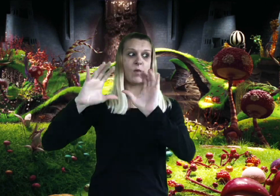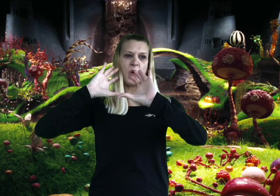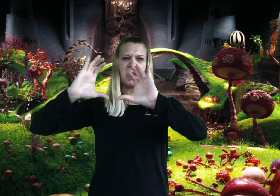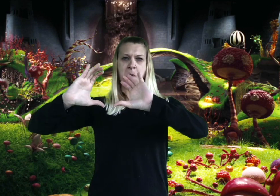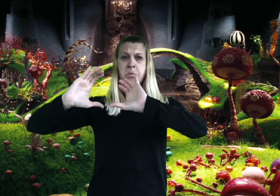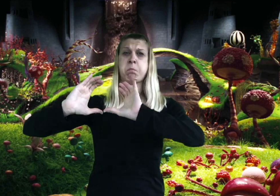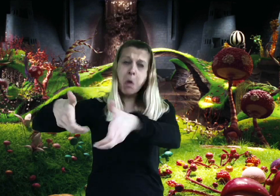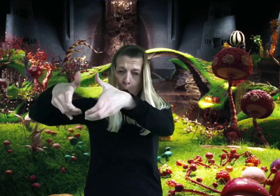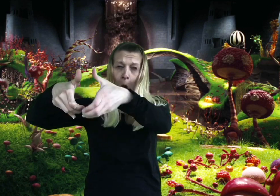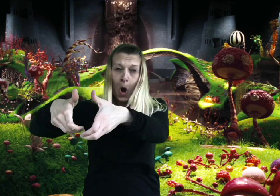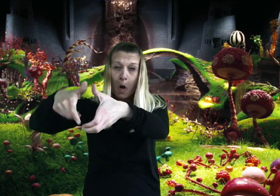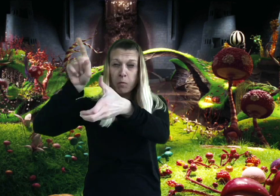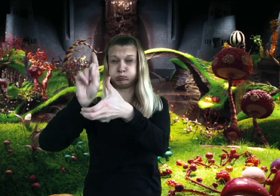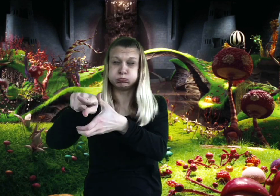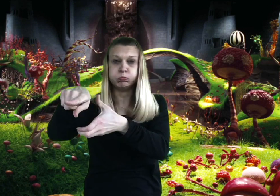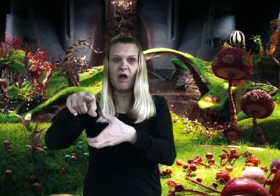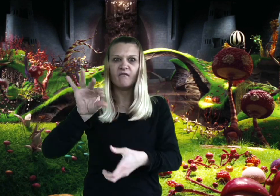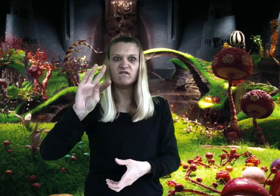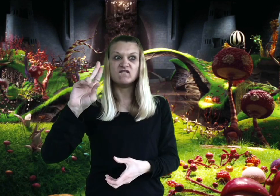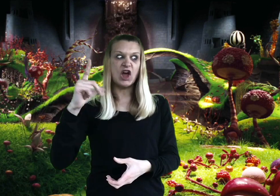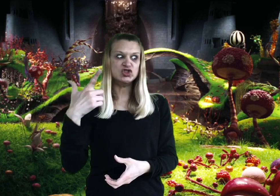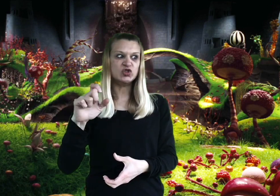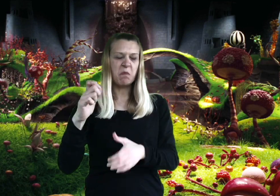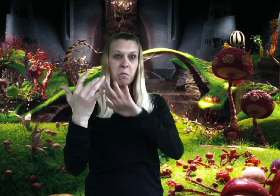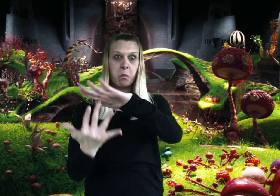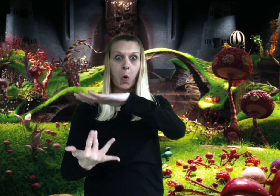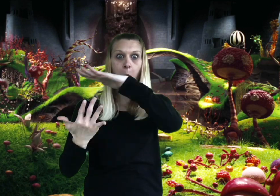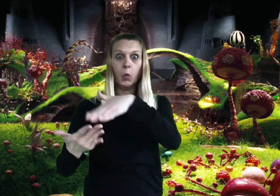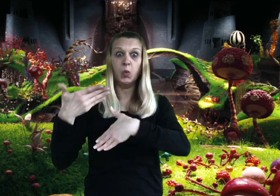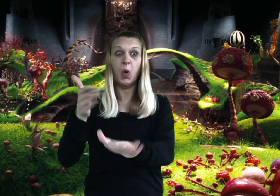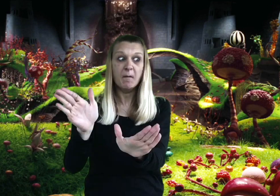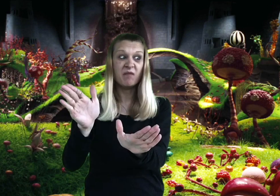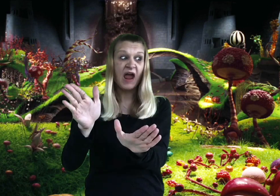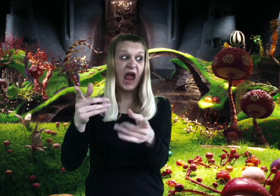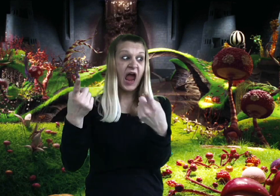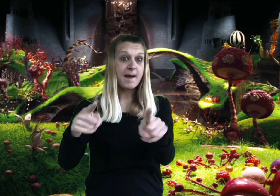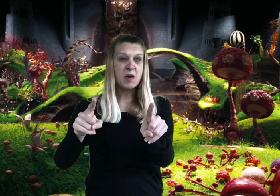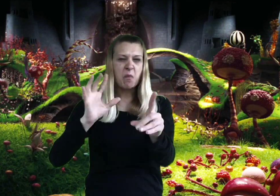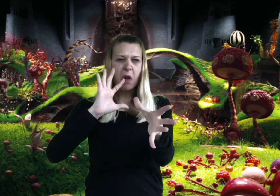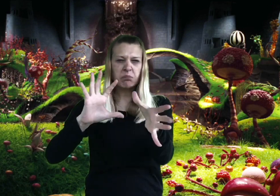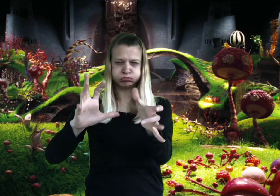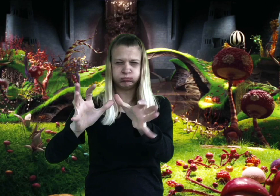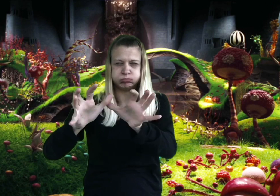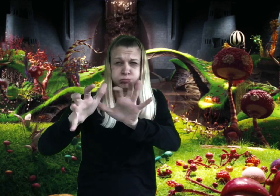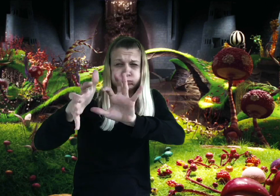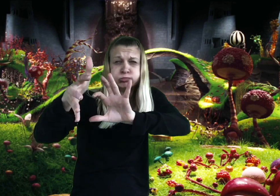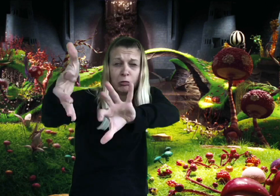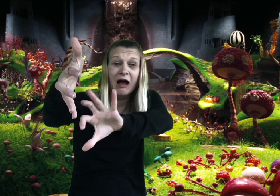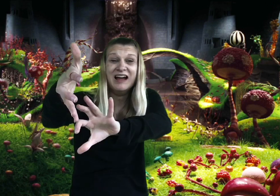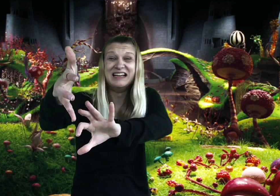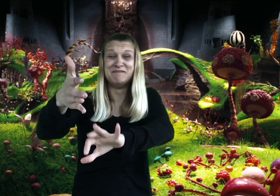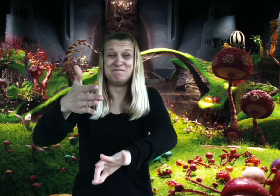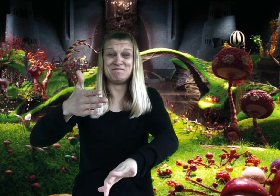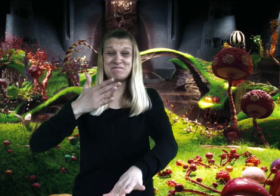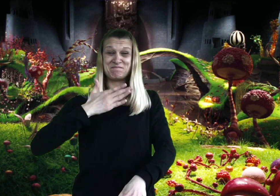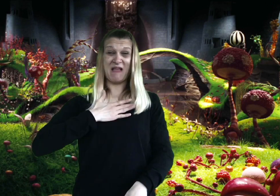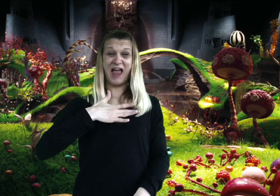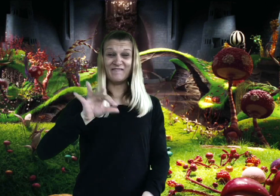he’s liable to get poured out into the fudge boiler, and that really would be a disaster, wouldn’t it?